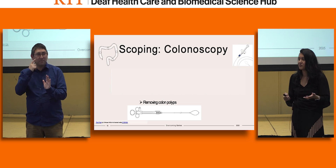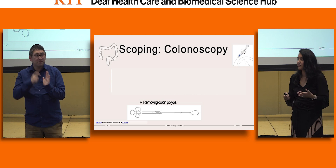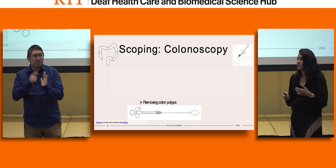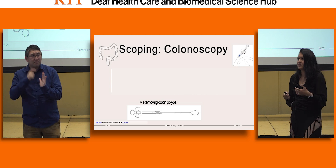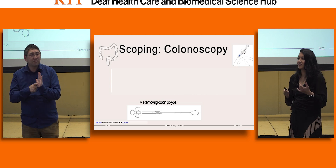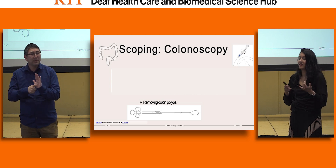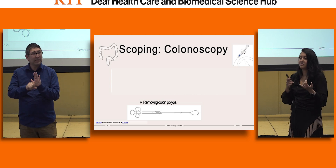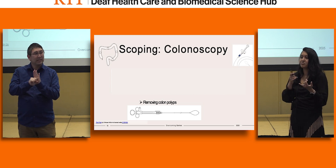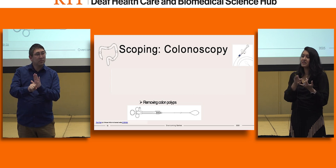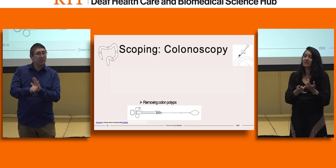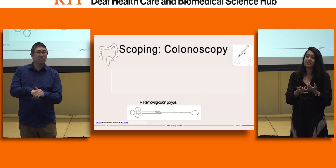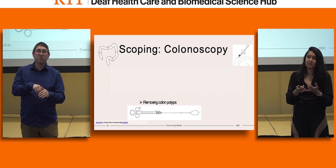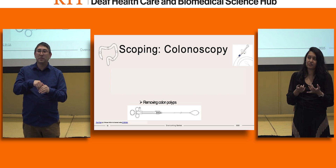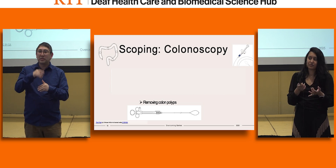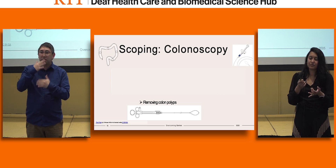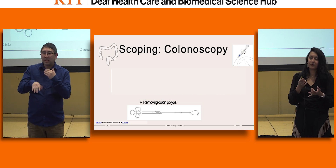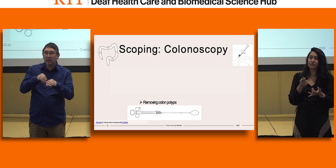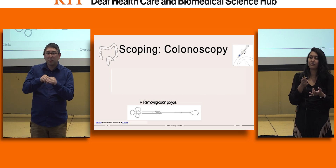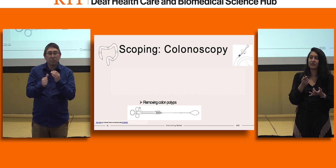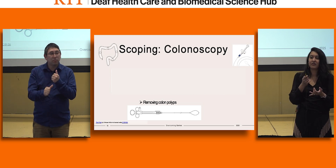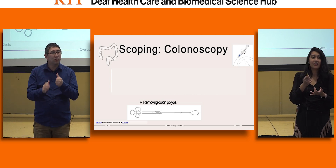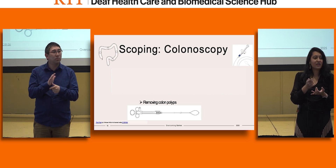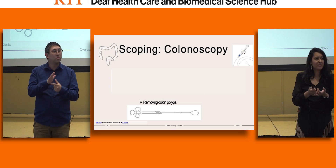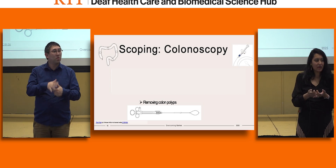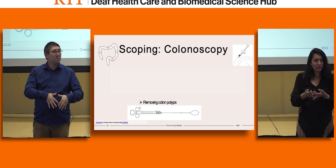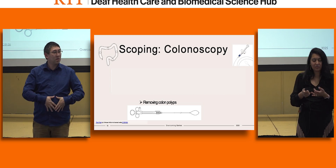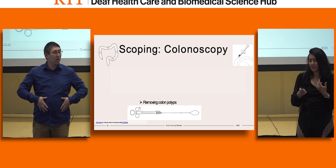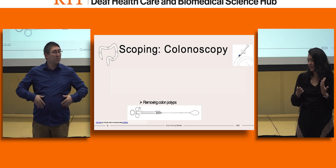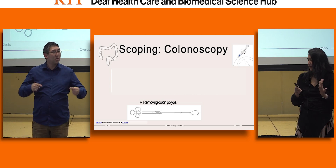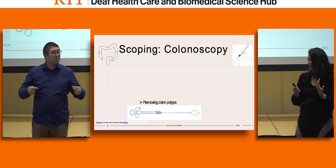whether that's bleeding in their stools, or abdominal pain,